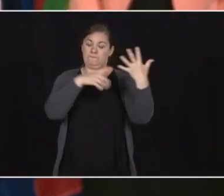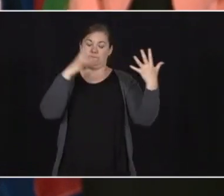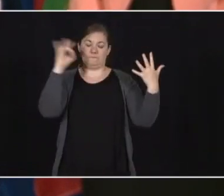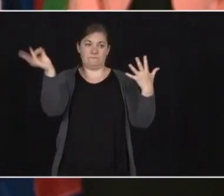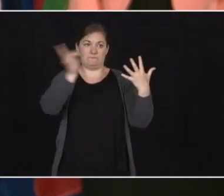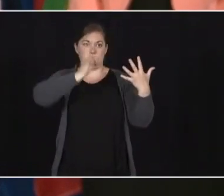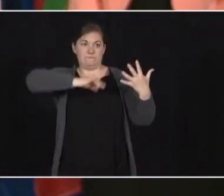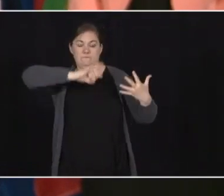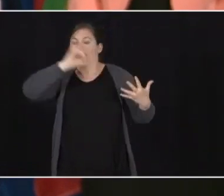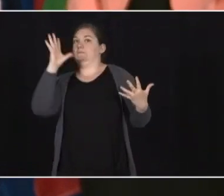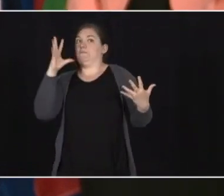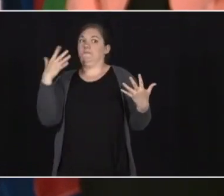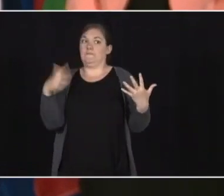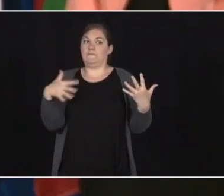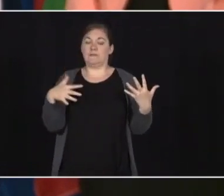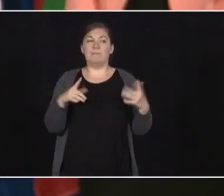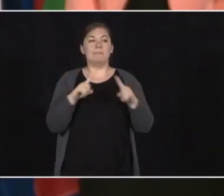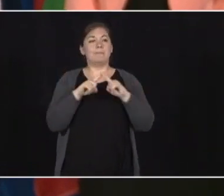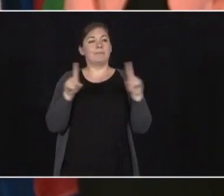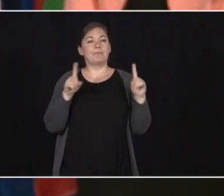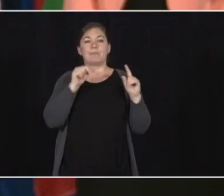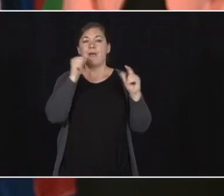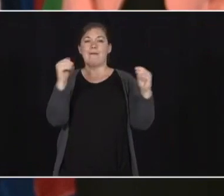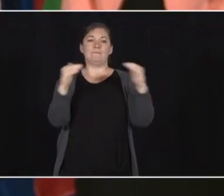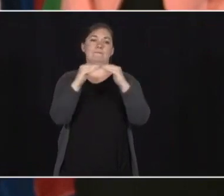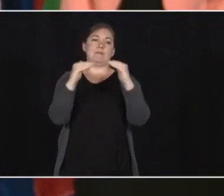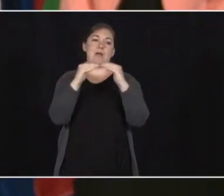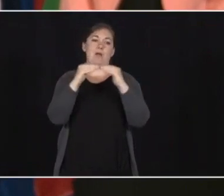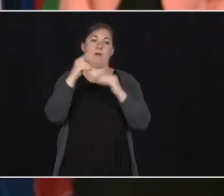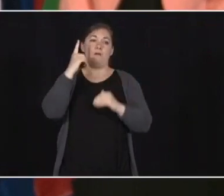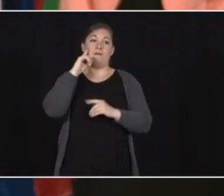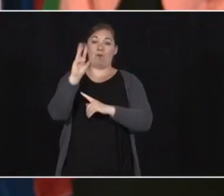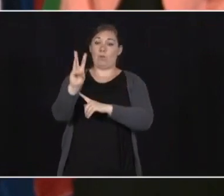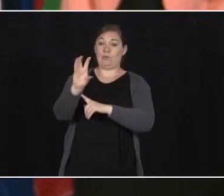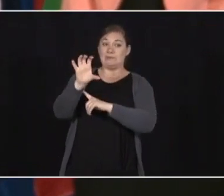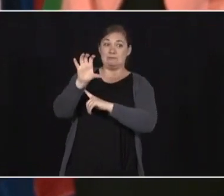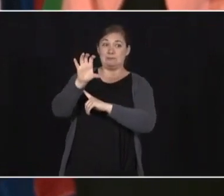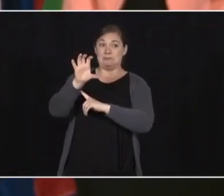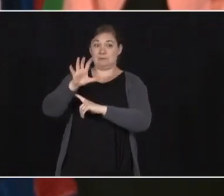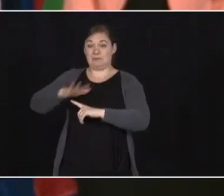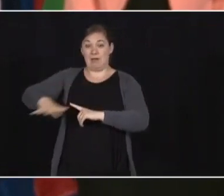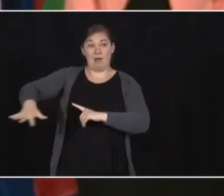Was there a massive issue with these five? Yes, there was. I think it would be unfair to paint a broad brush